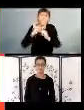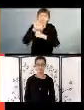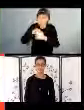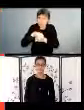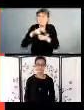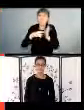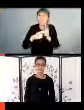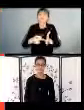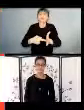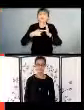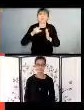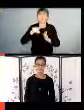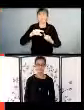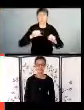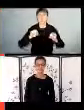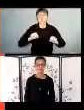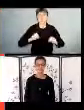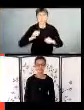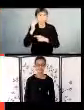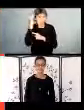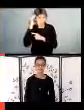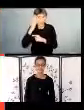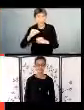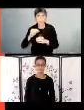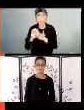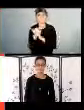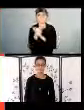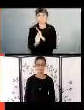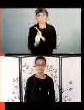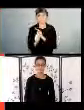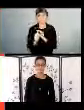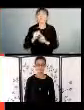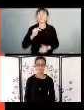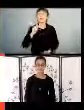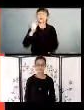and potential. Do your research. Make sure that you can back